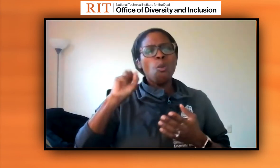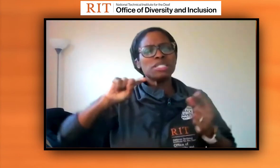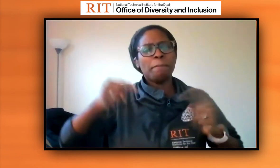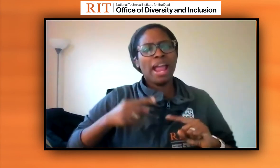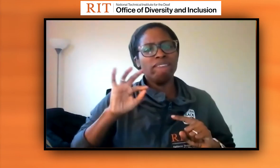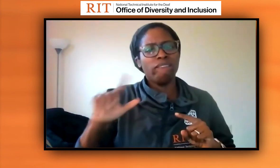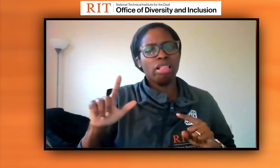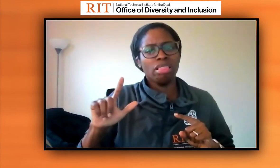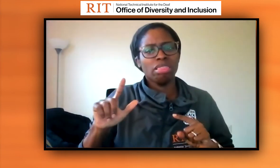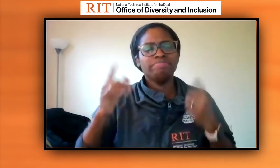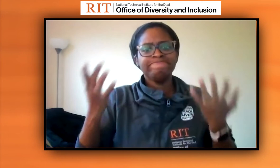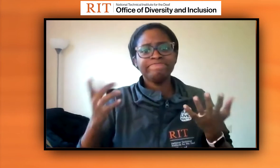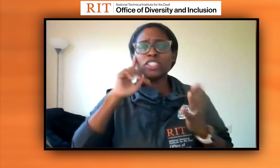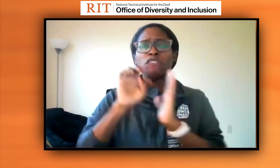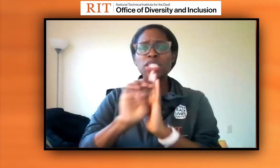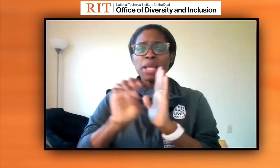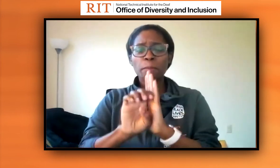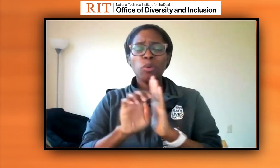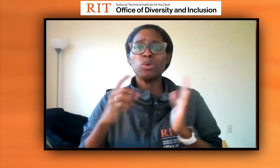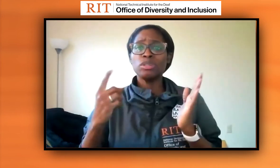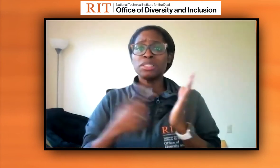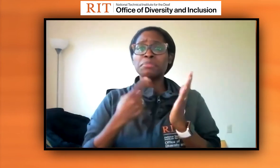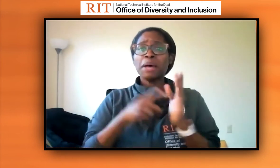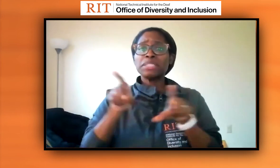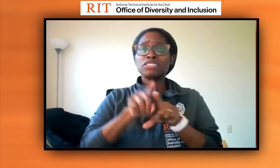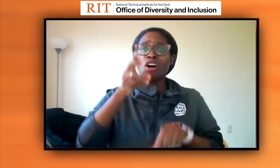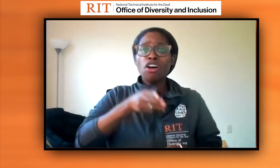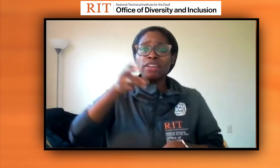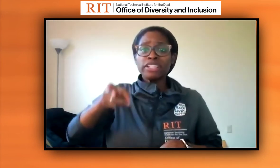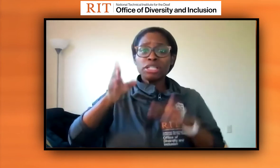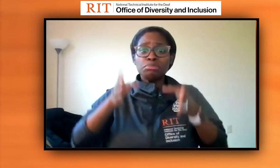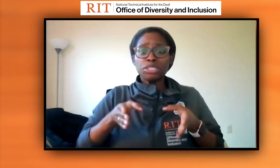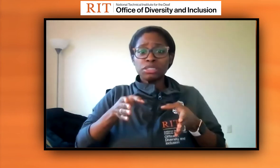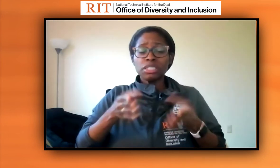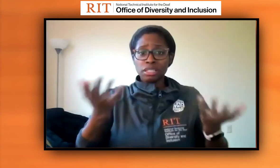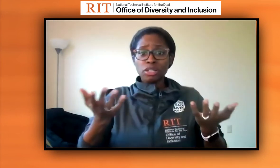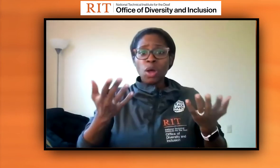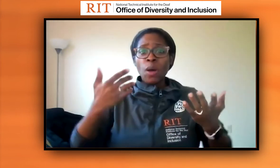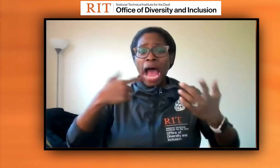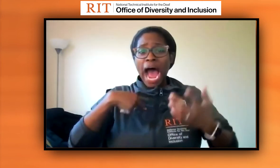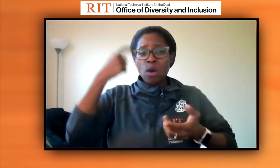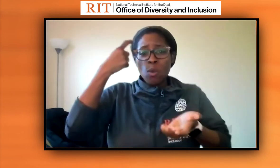Think about the identities you listed. Sometimes, they're painful. For example, as a hard of hearing person,